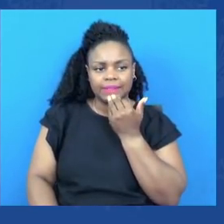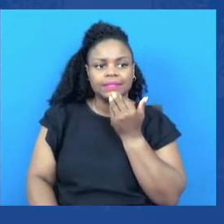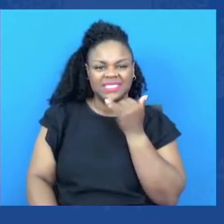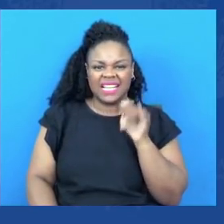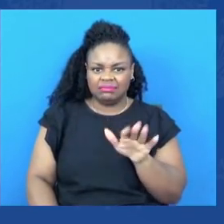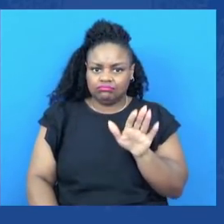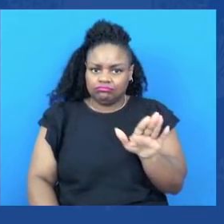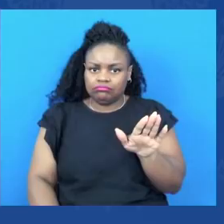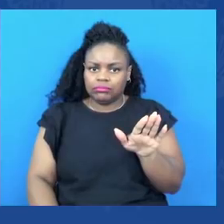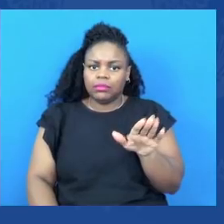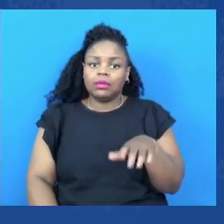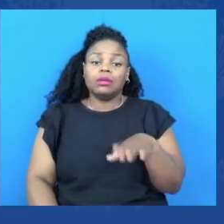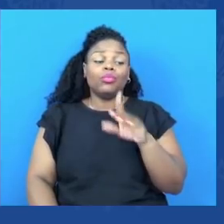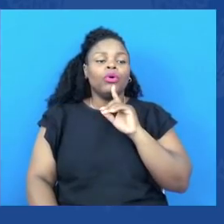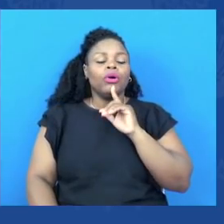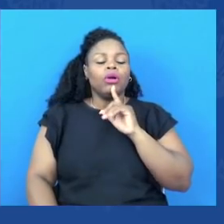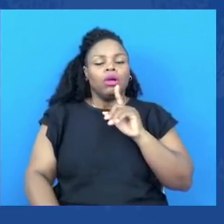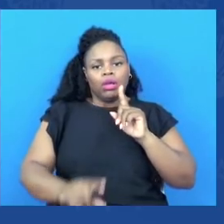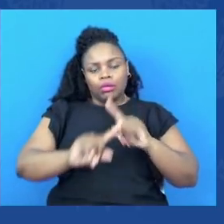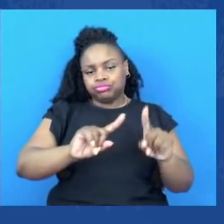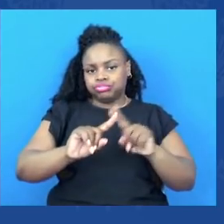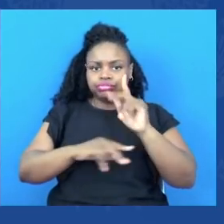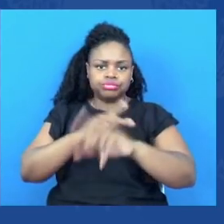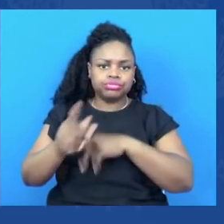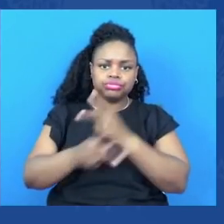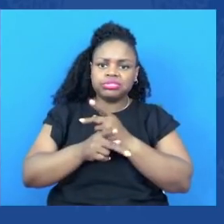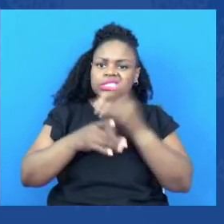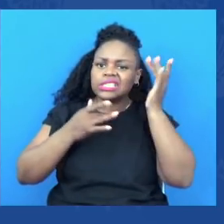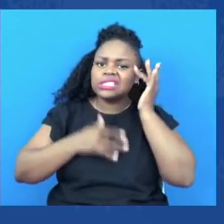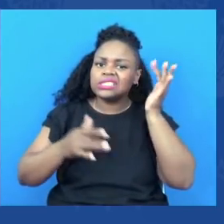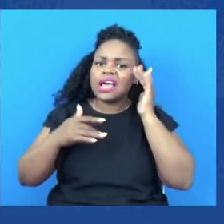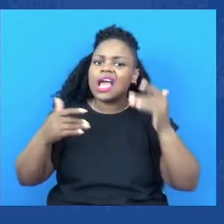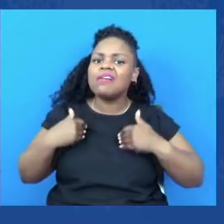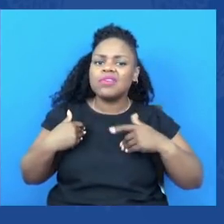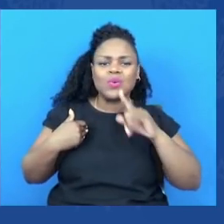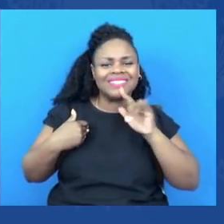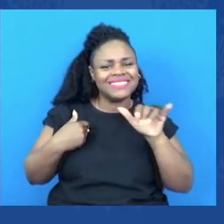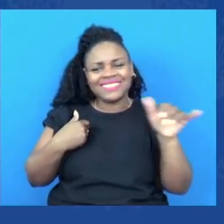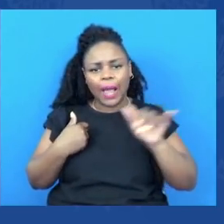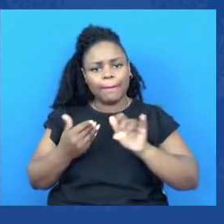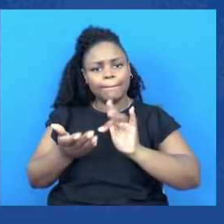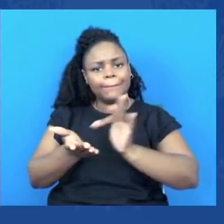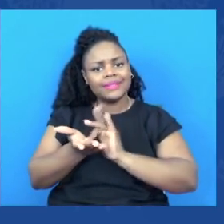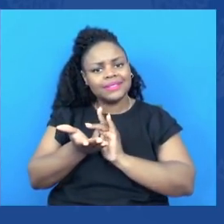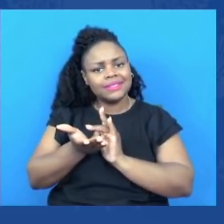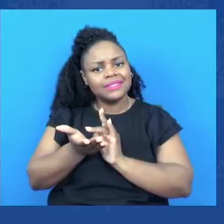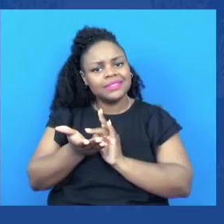I remember what it was like for my mom as she got older and moved in with us. Her prescription drugs were so expensive